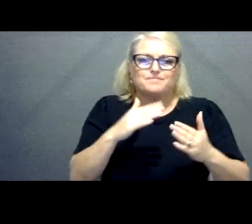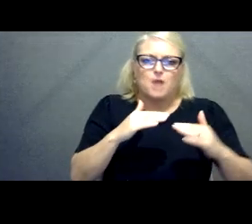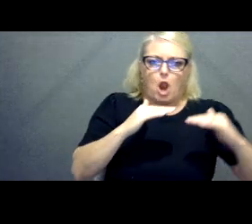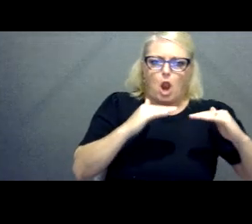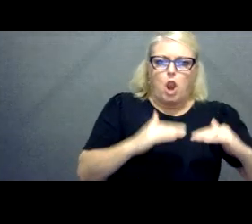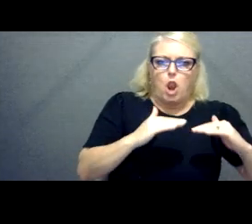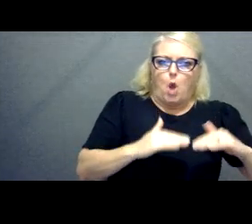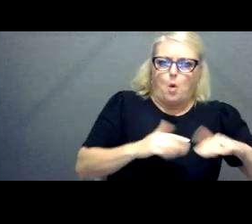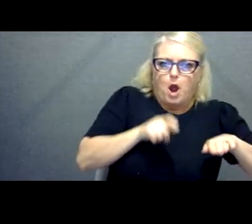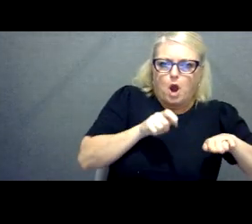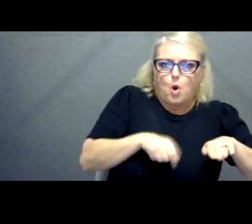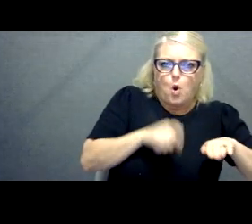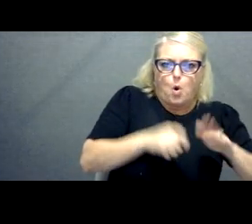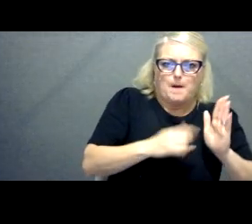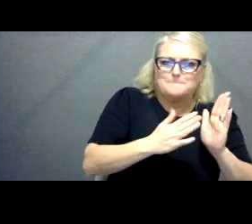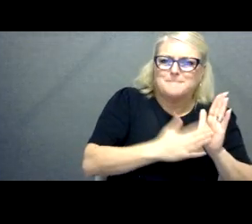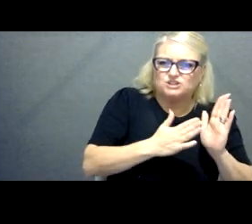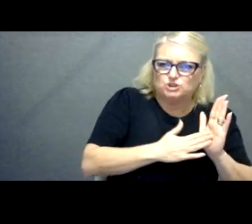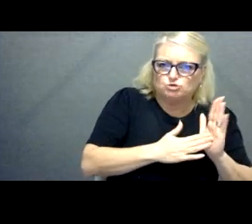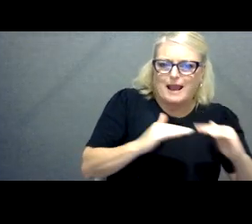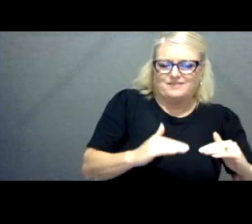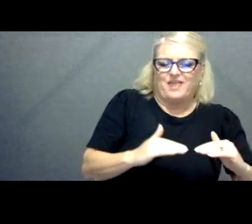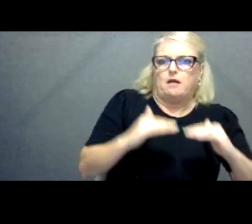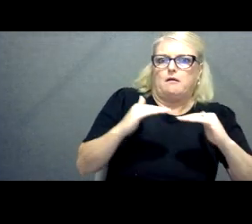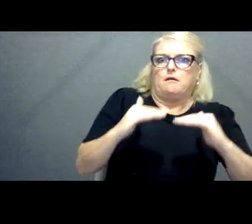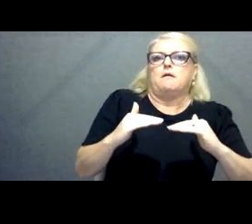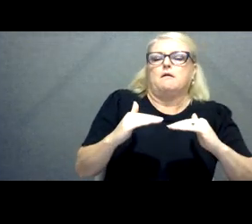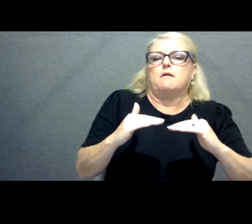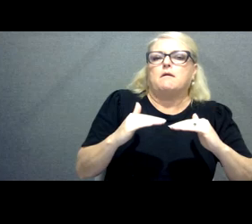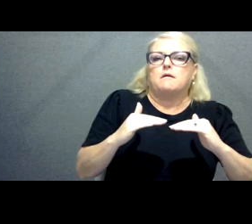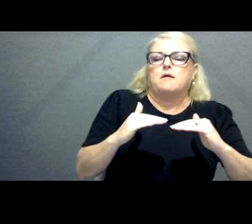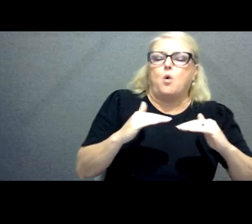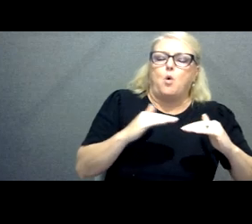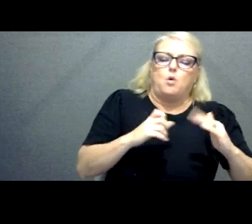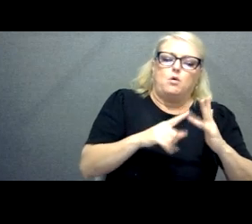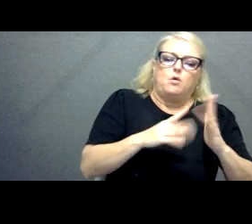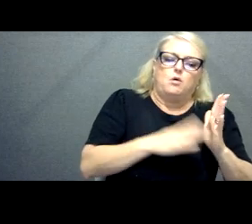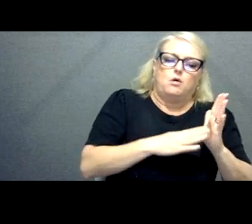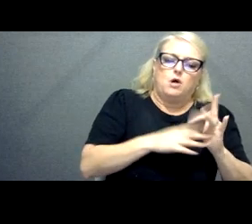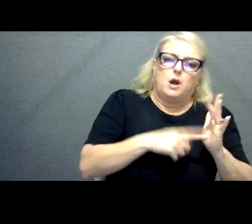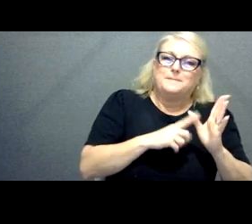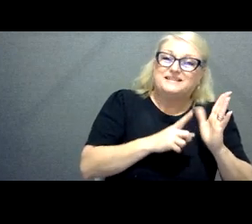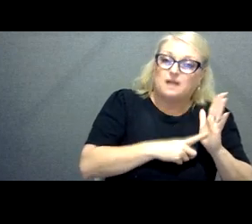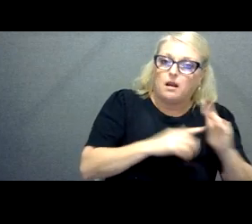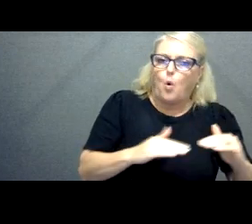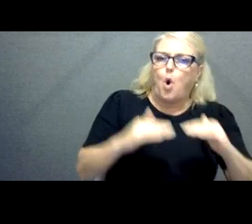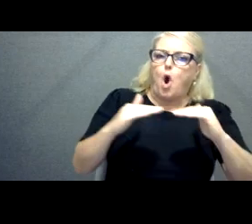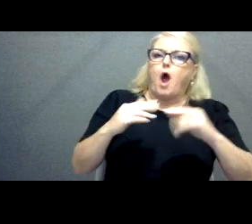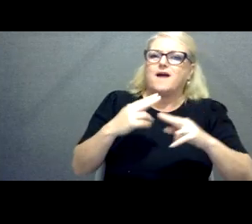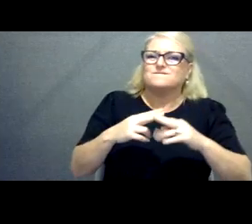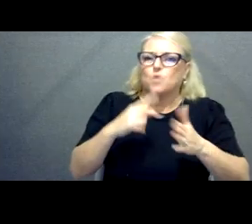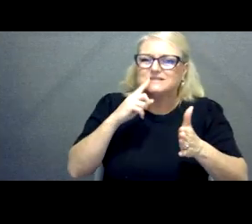committal and then to a high court for sentence or trial um we grant funding for the Magistrate Court